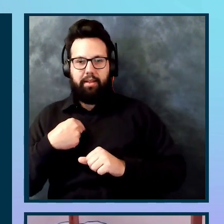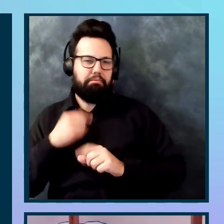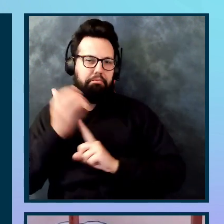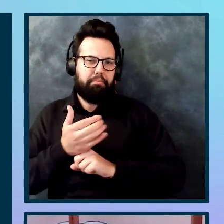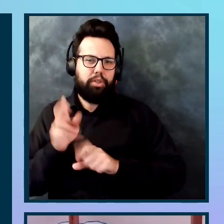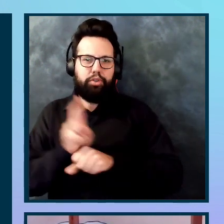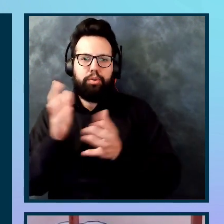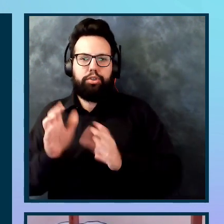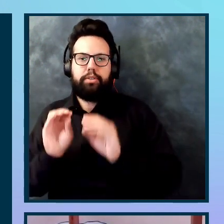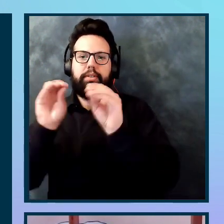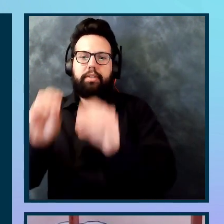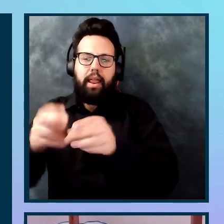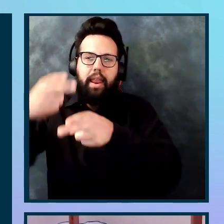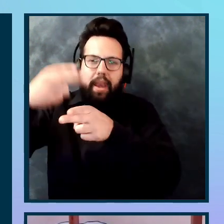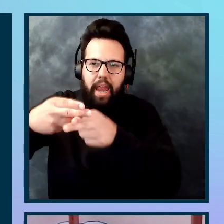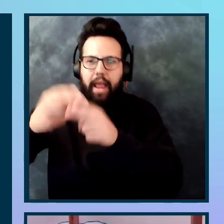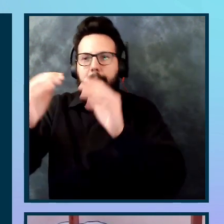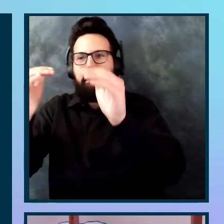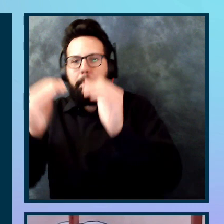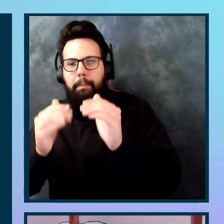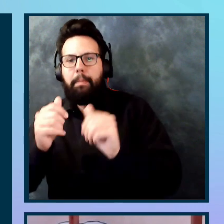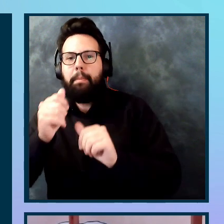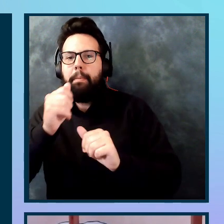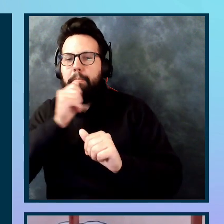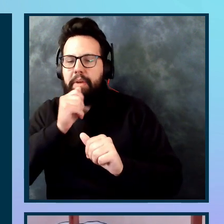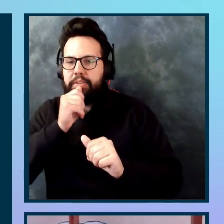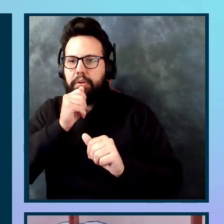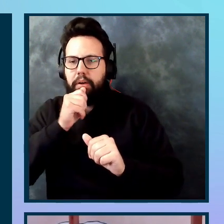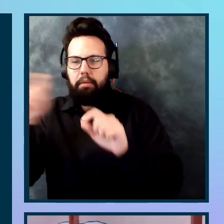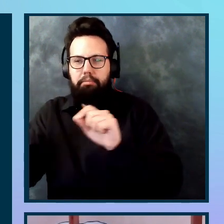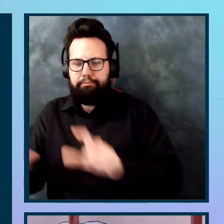when I click LOG IN, then I see an error message displayed above the form.